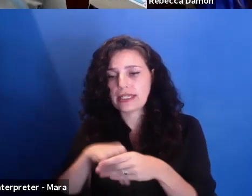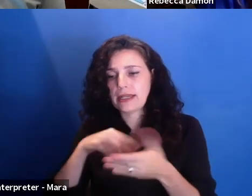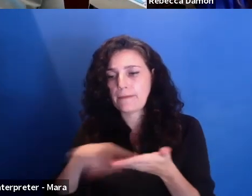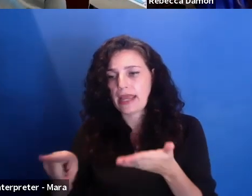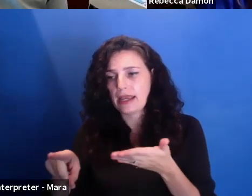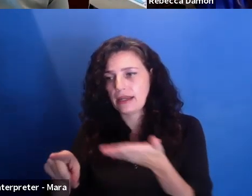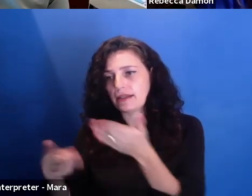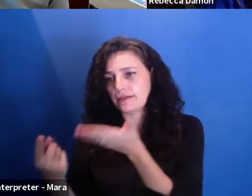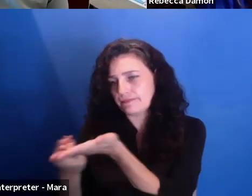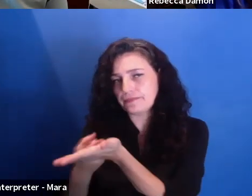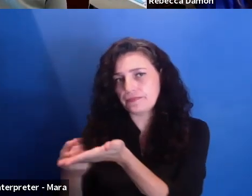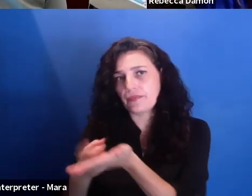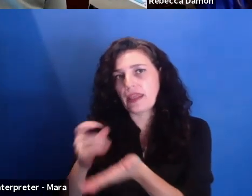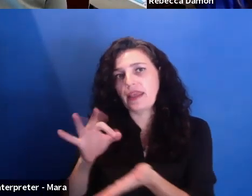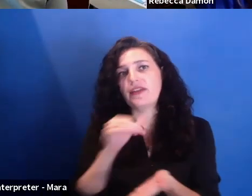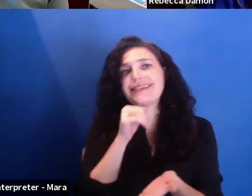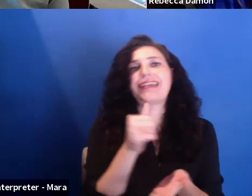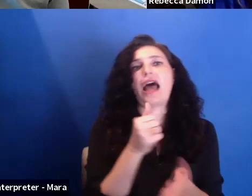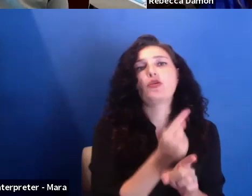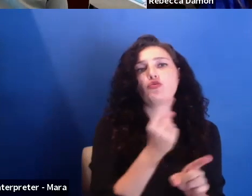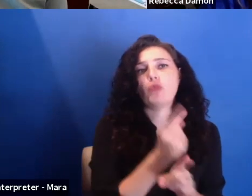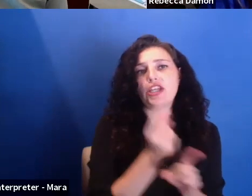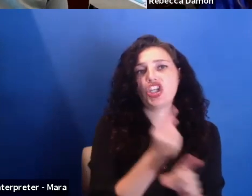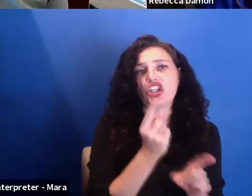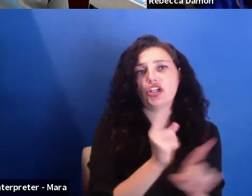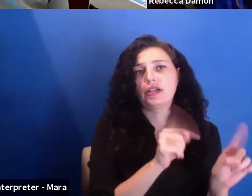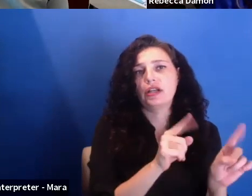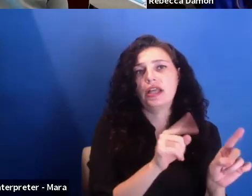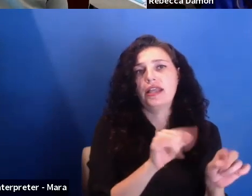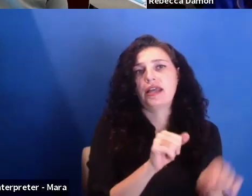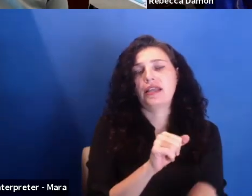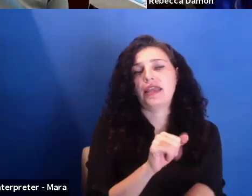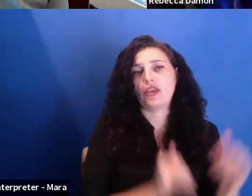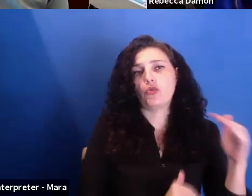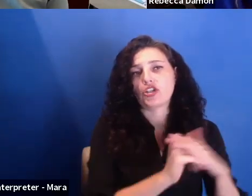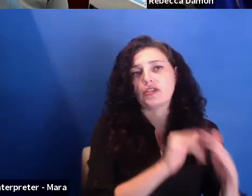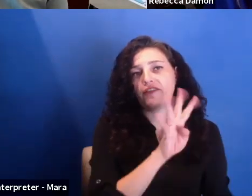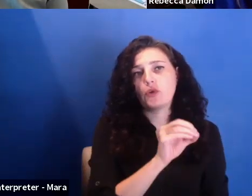who aren't series regulars goes, that threshold is $40,000 an episode. So if you're a Schedule F performer